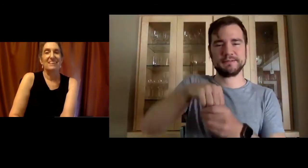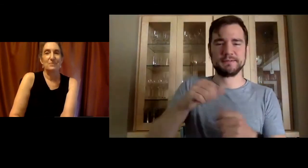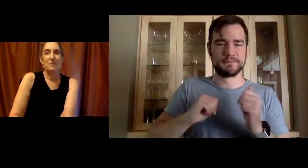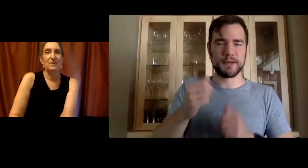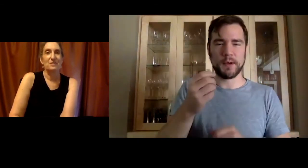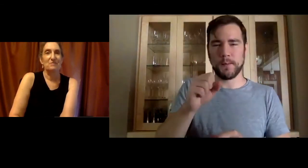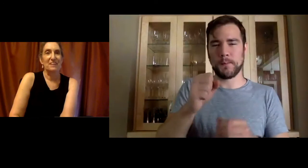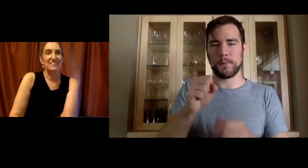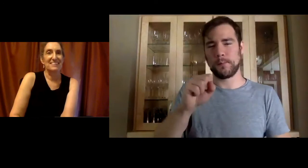That's why I know his face.